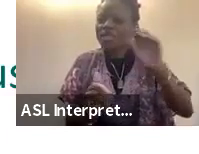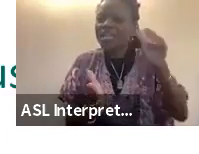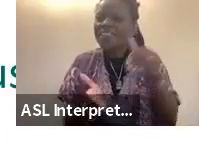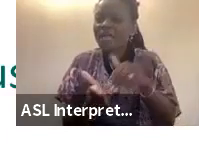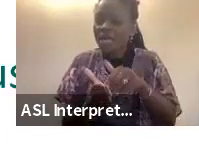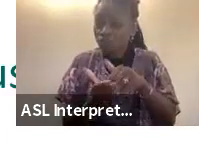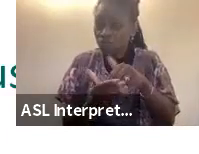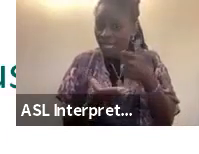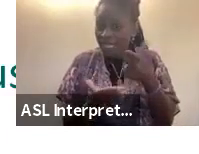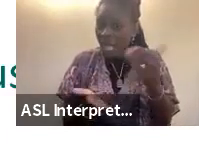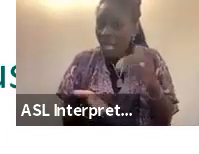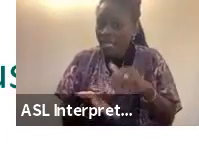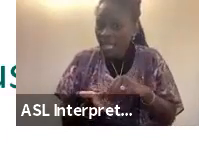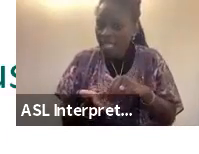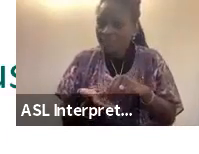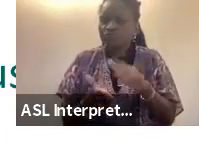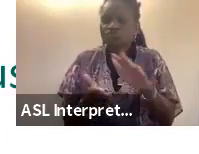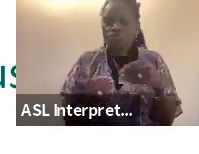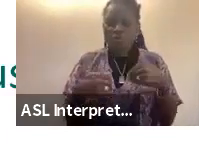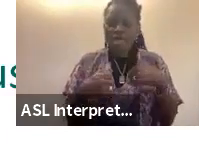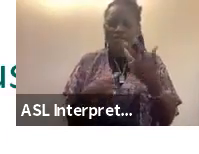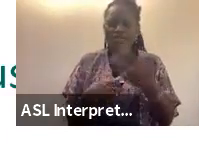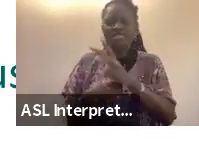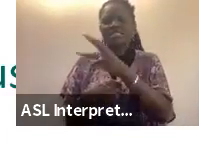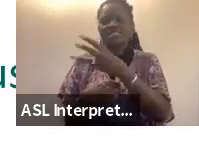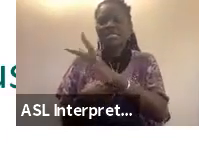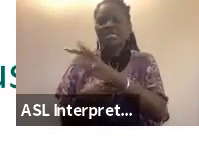We can see that in the 16 to 44 year old age group.